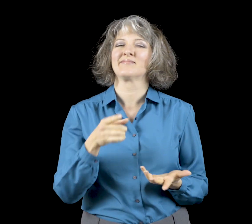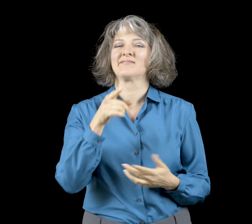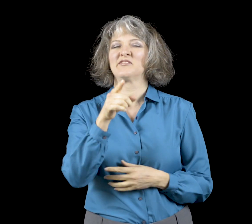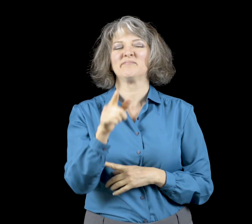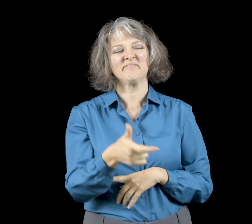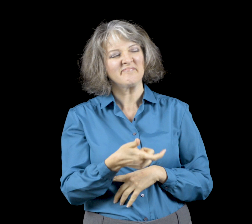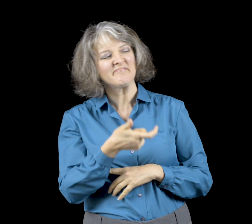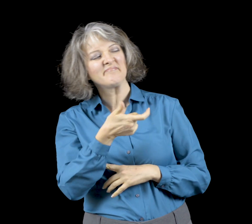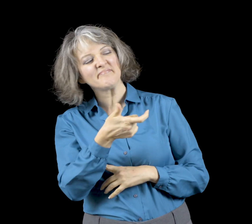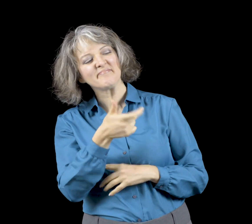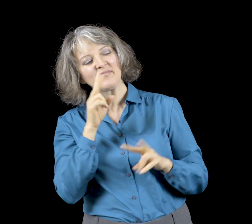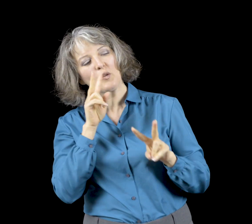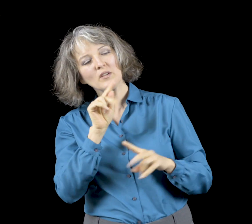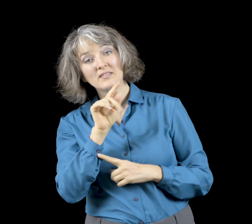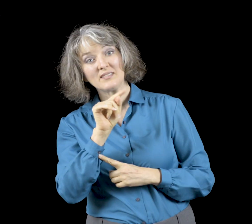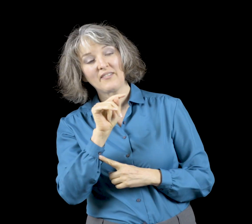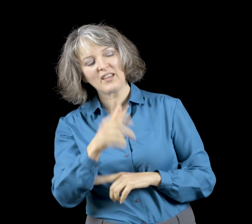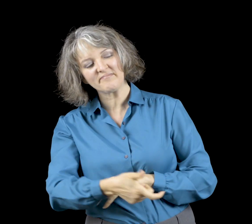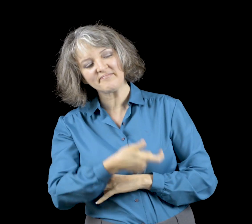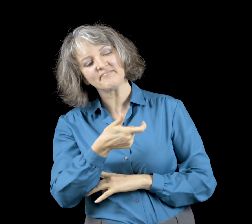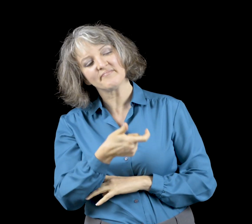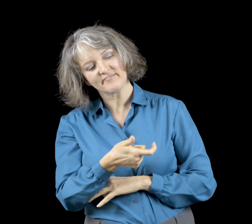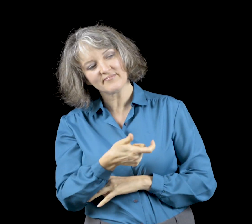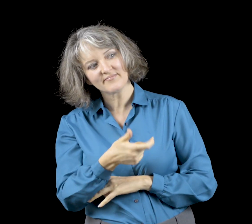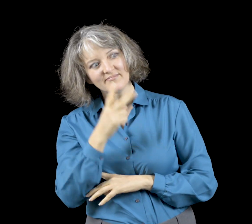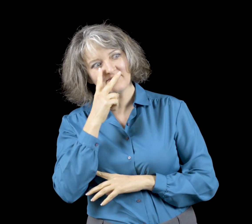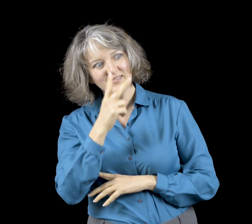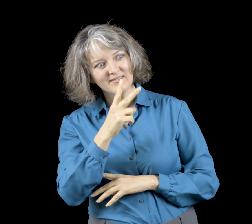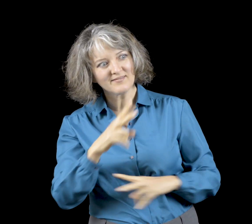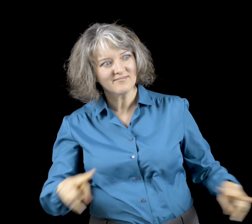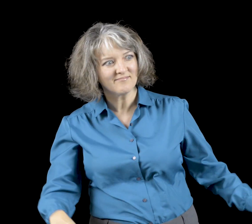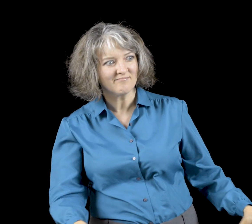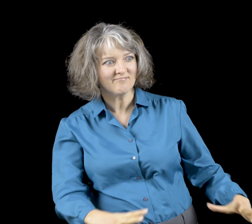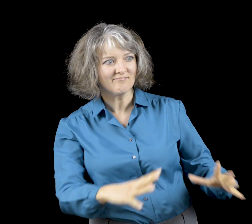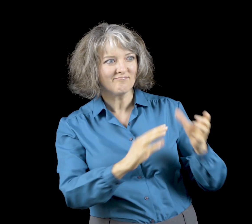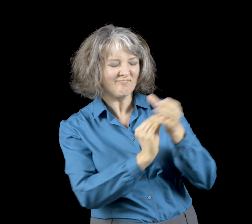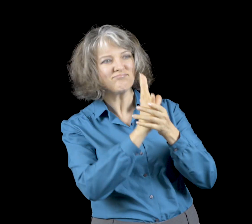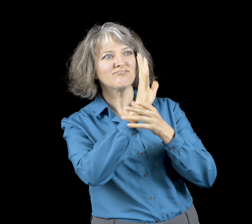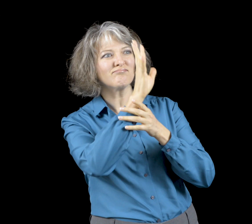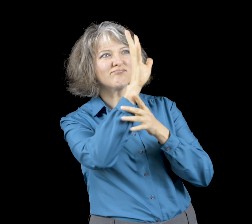Have you ever sat there watching TV and spotted a volcano emission taking place.